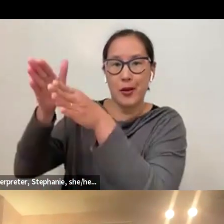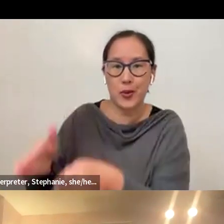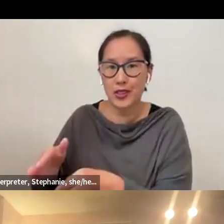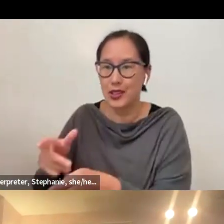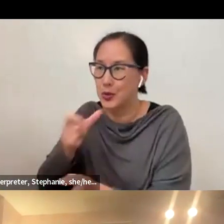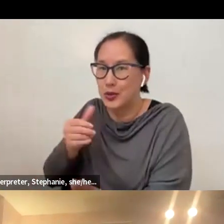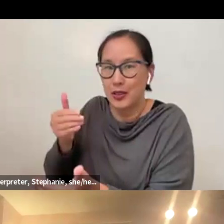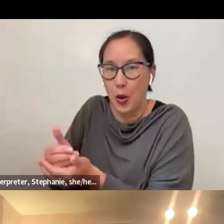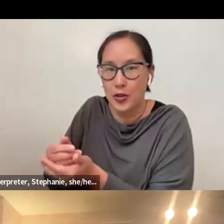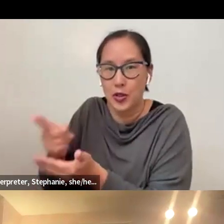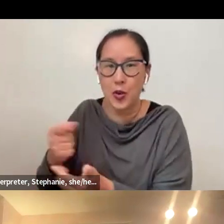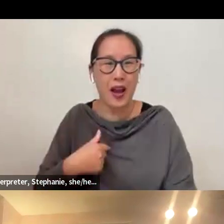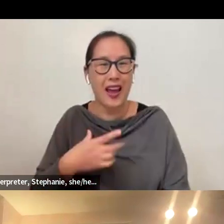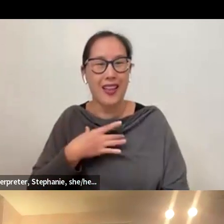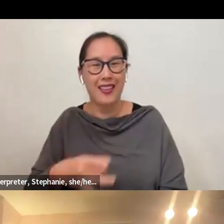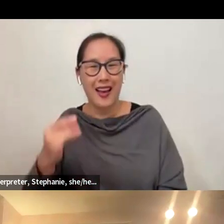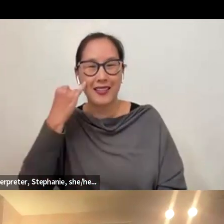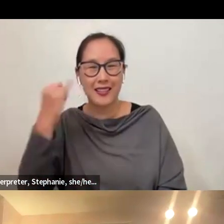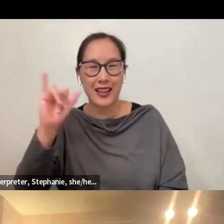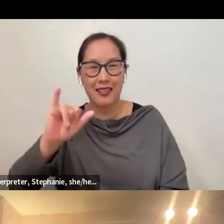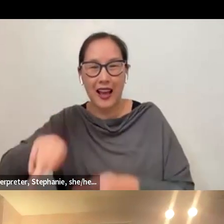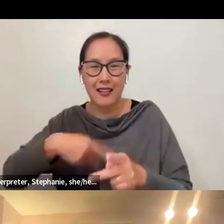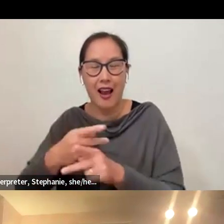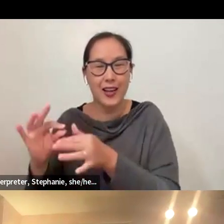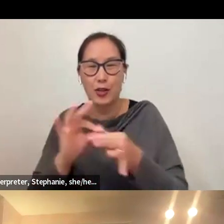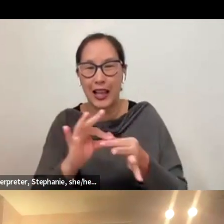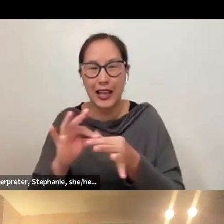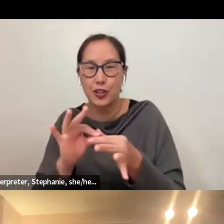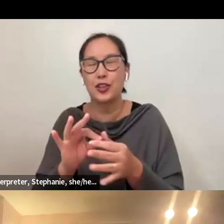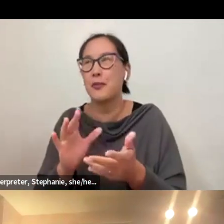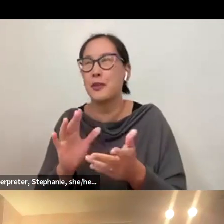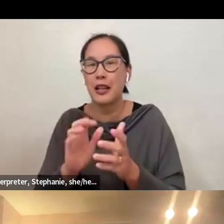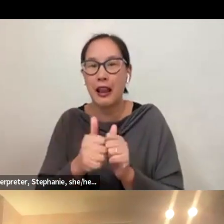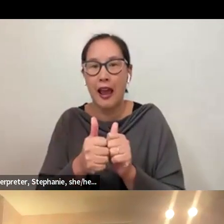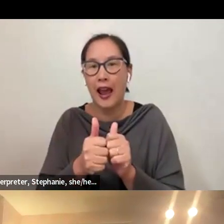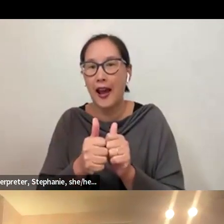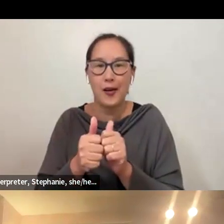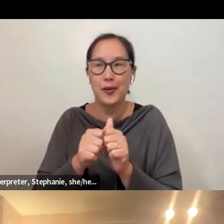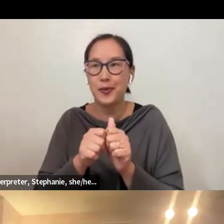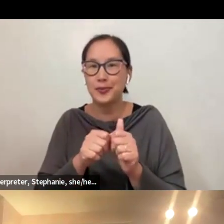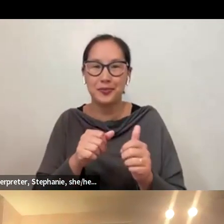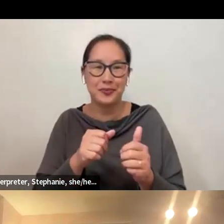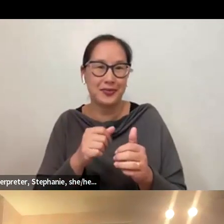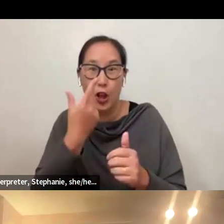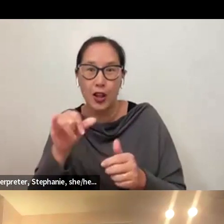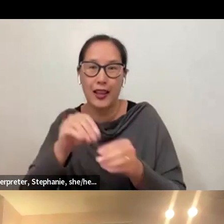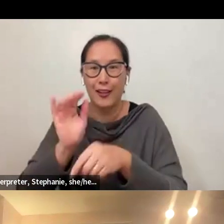So I, I love seeing sort of relationships play out and, in films and what they are able to convey.